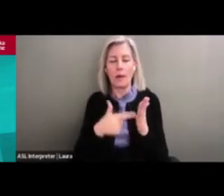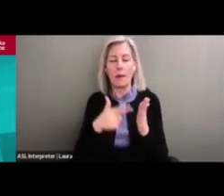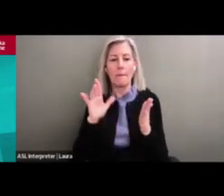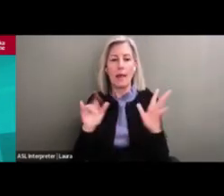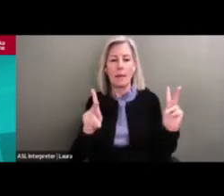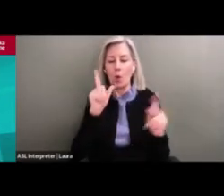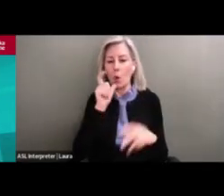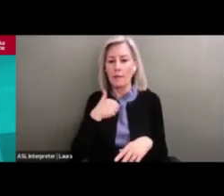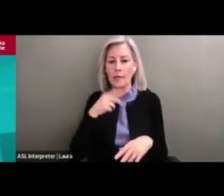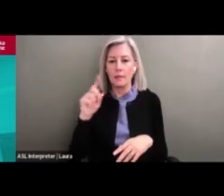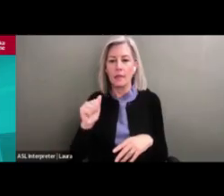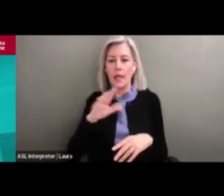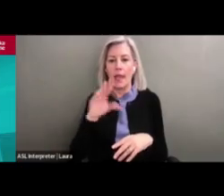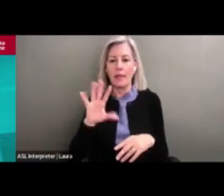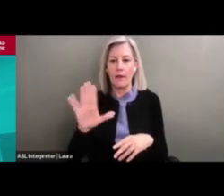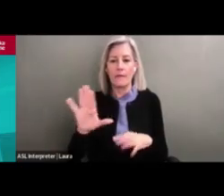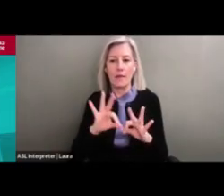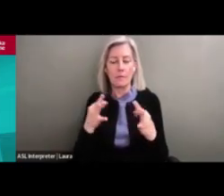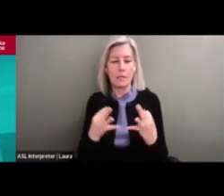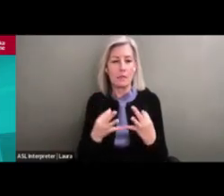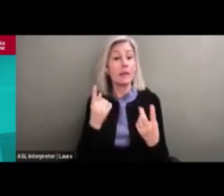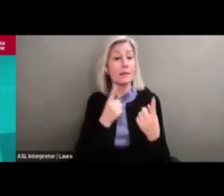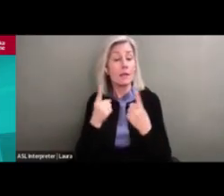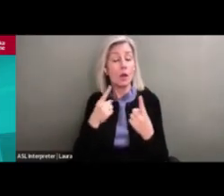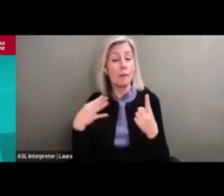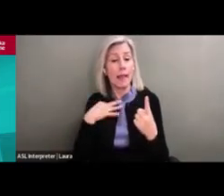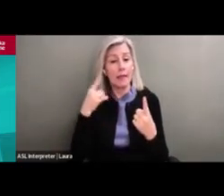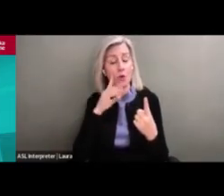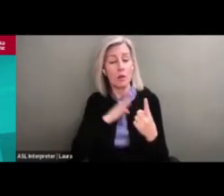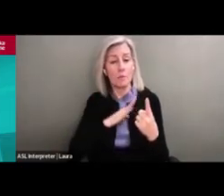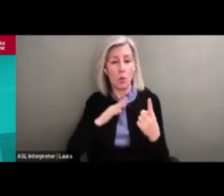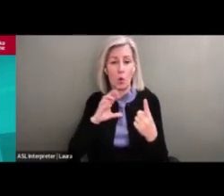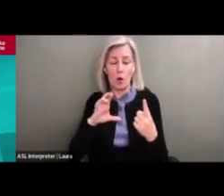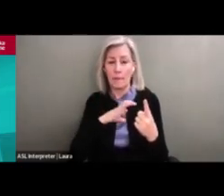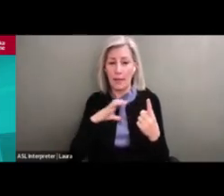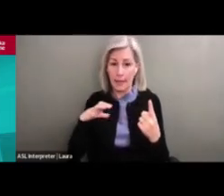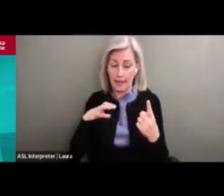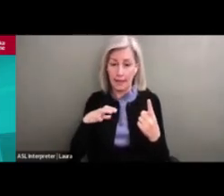in every state, there are federally funded programs which require advisory boards or committees